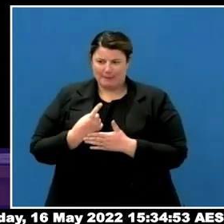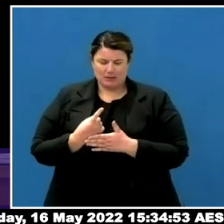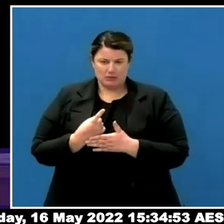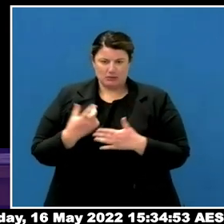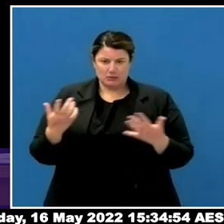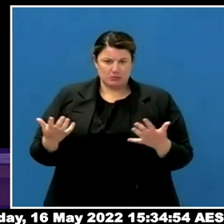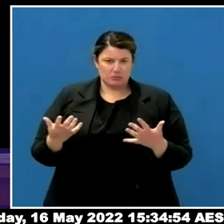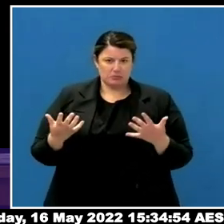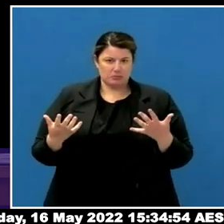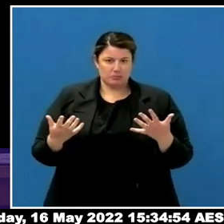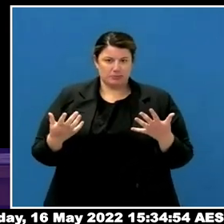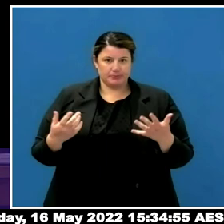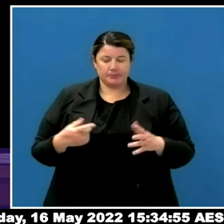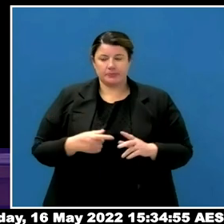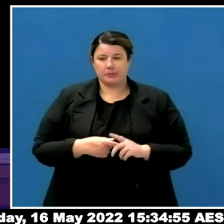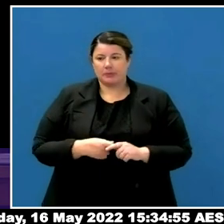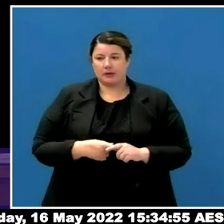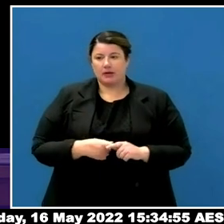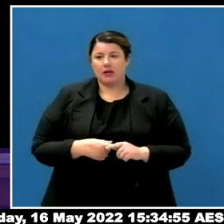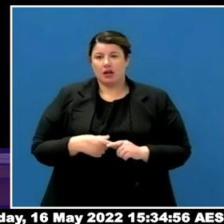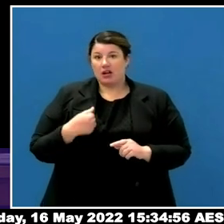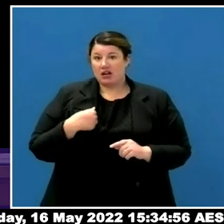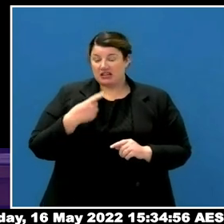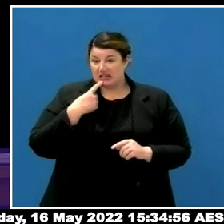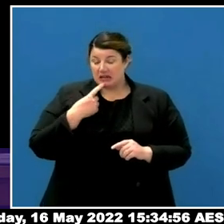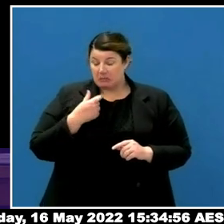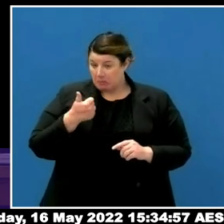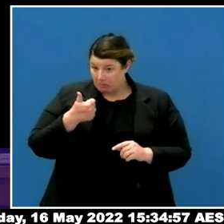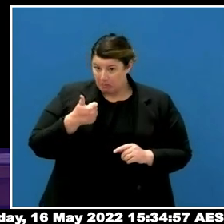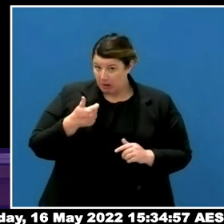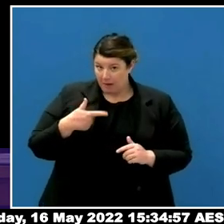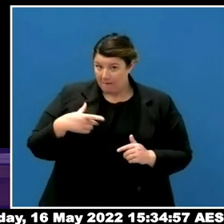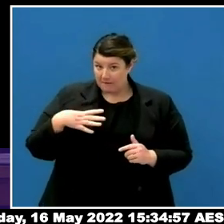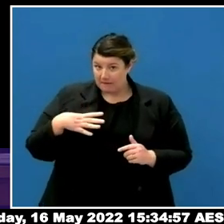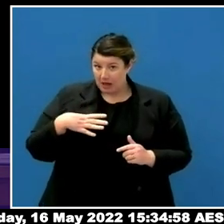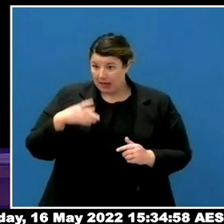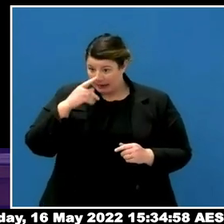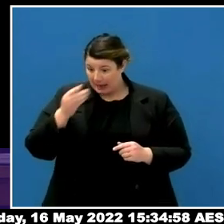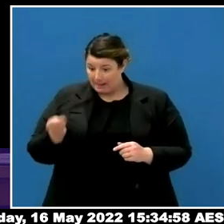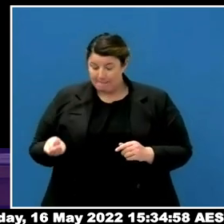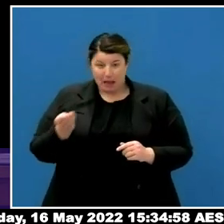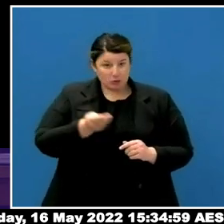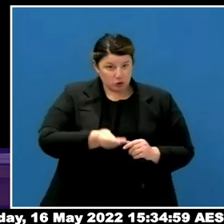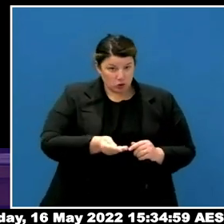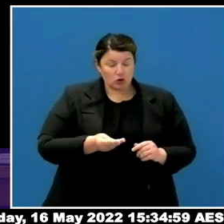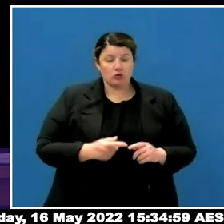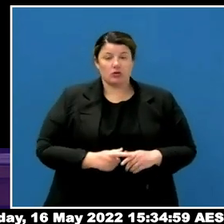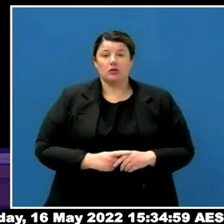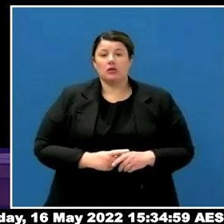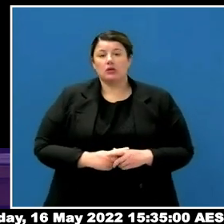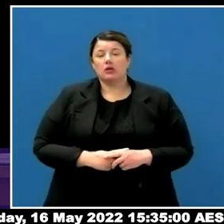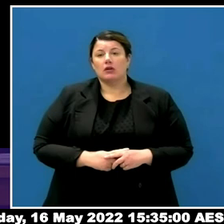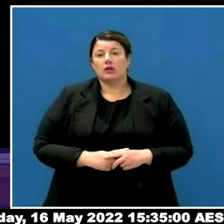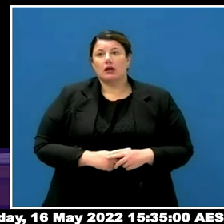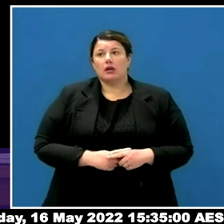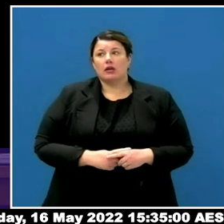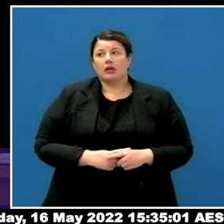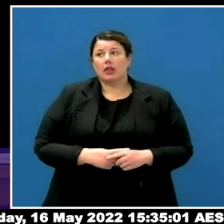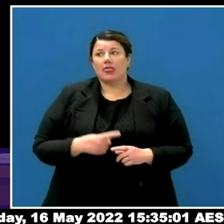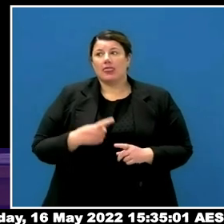I said yes, that was fine, to have our details passed on and it was a day or so before I got a phone call from the police to tell us what had happened.